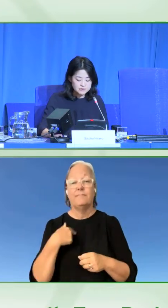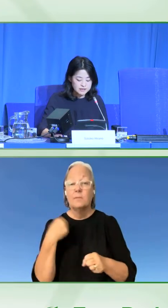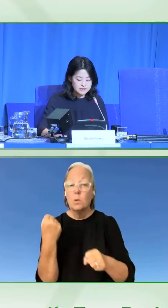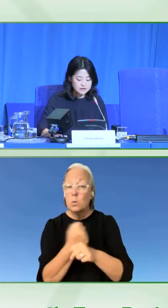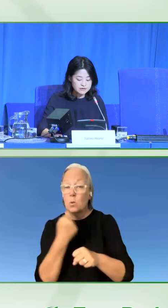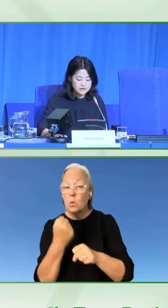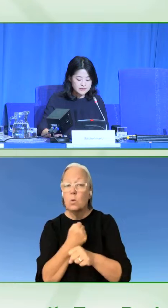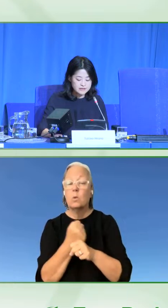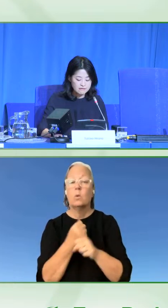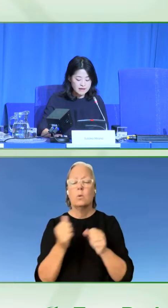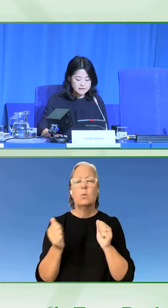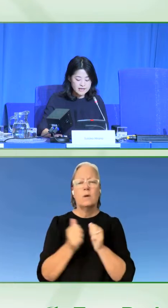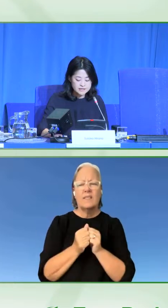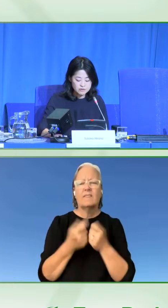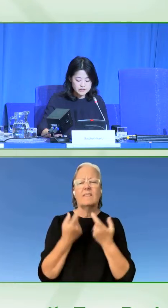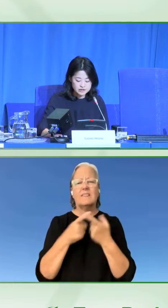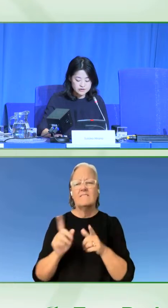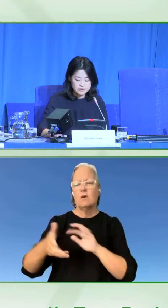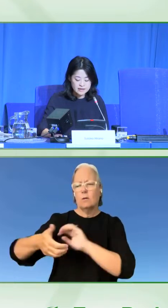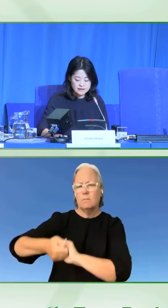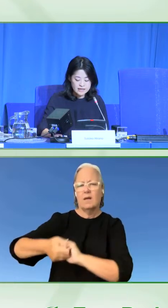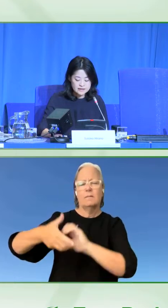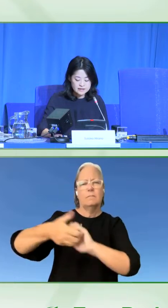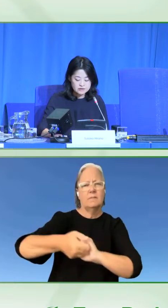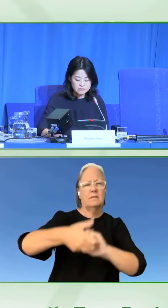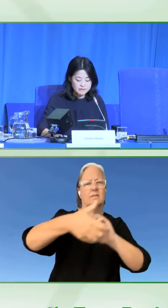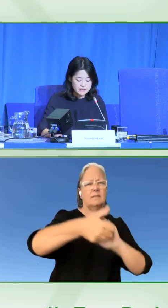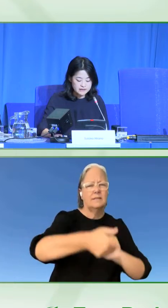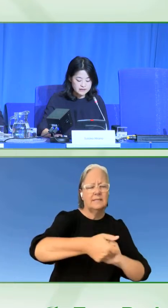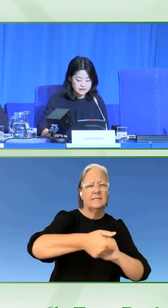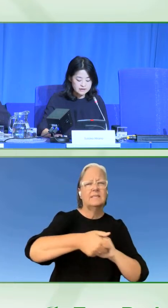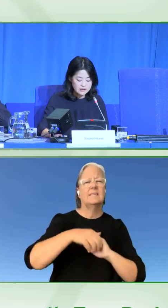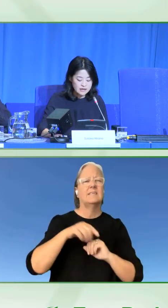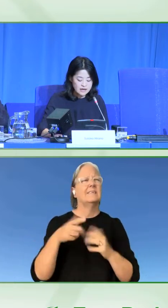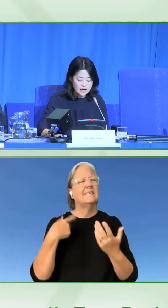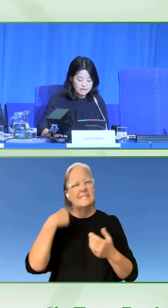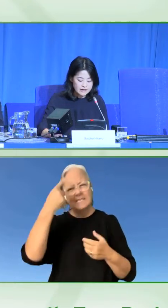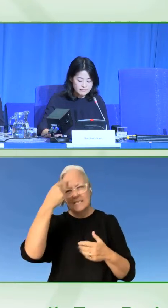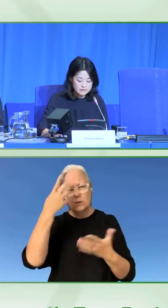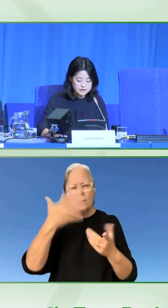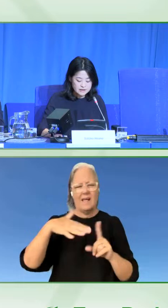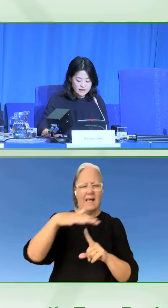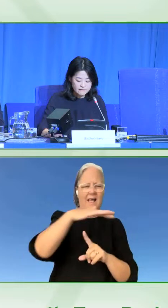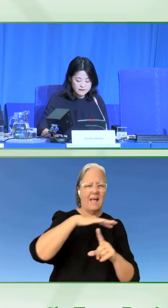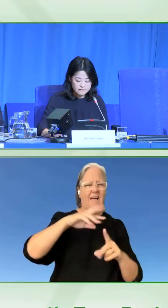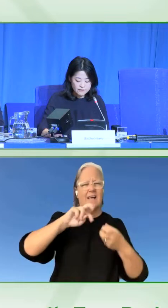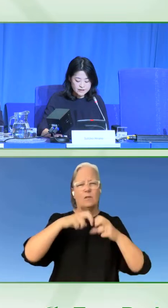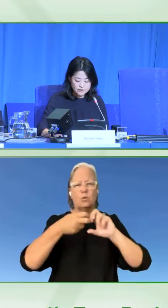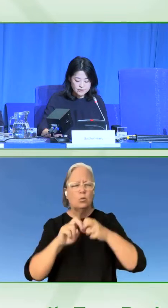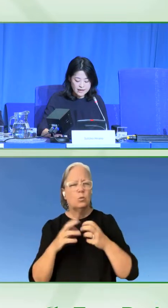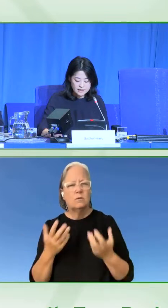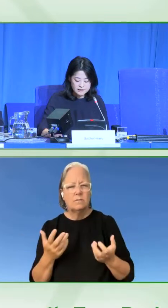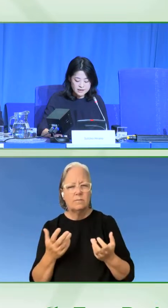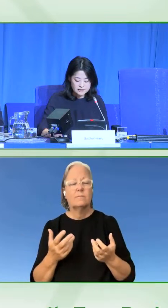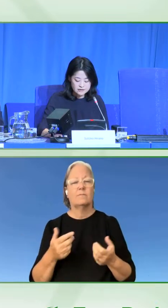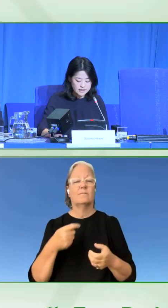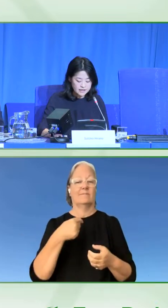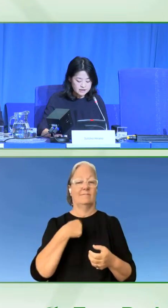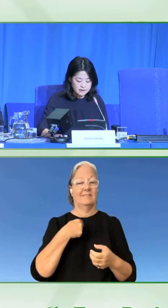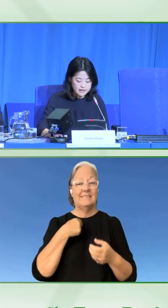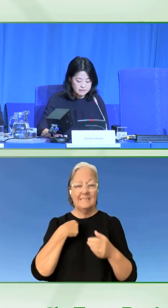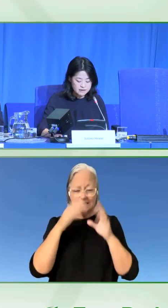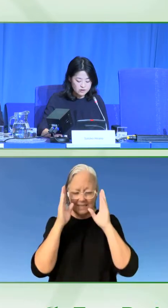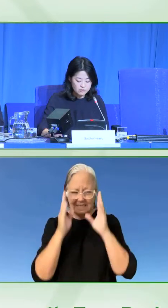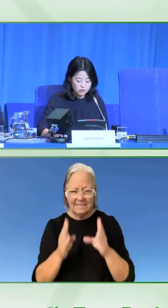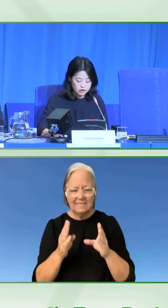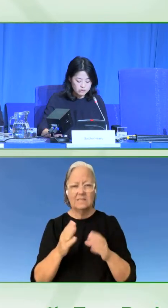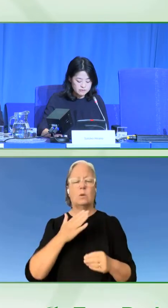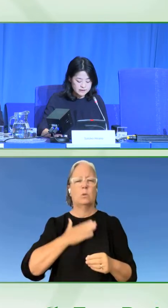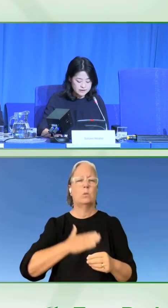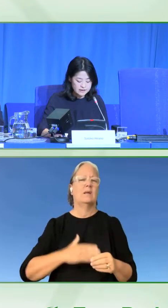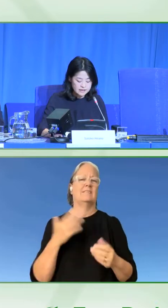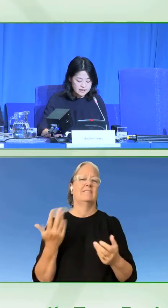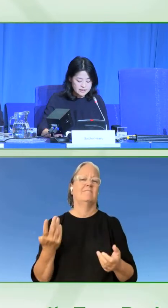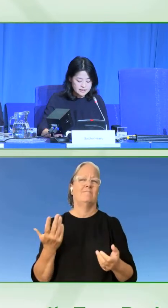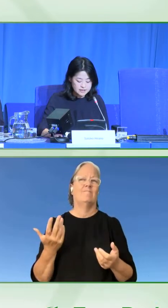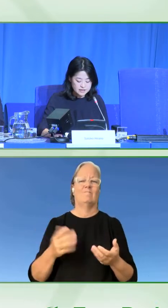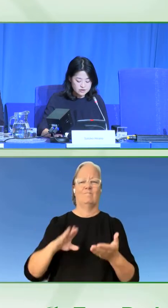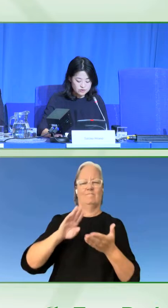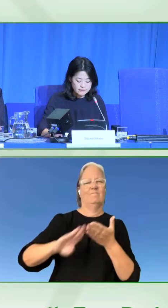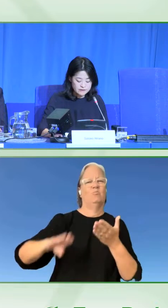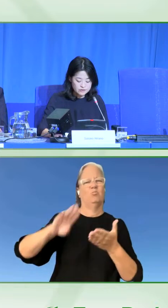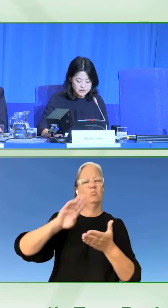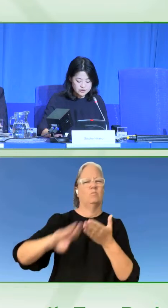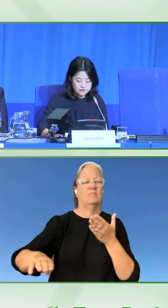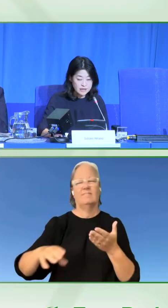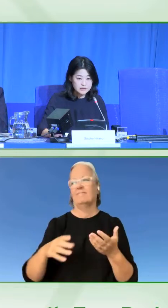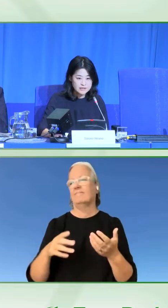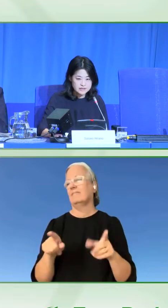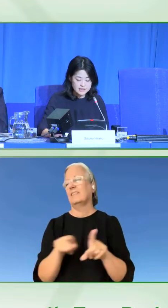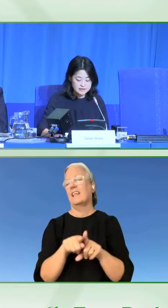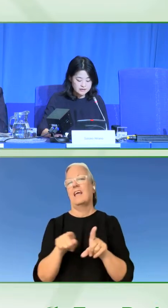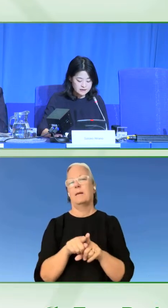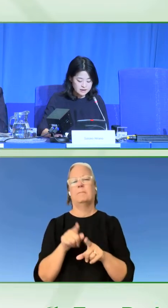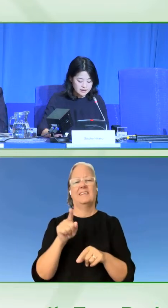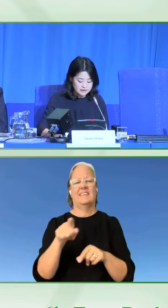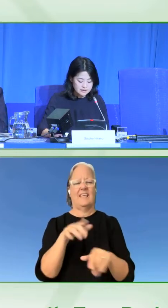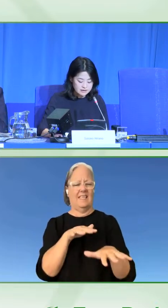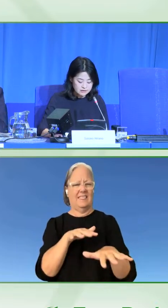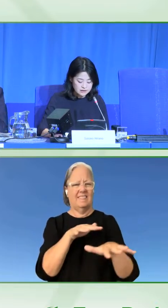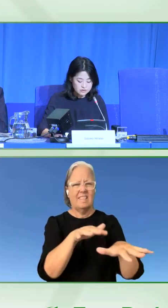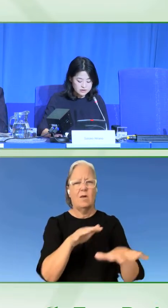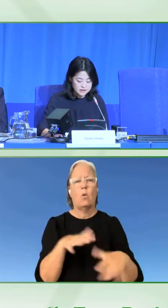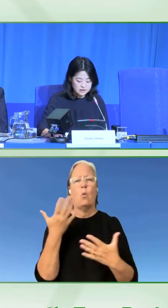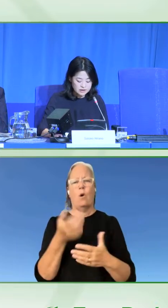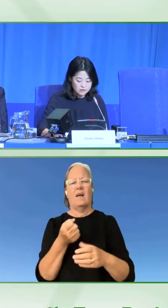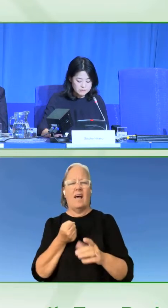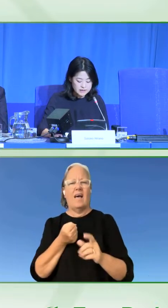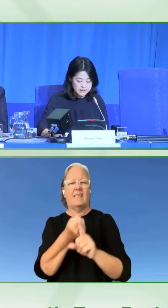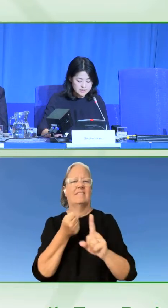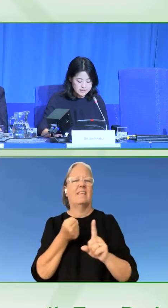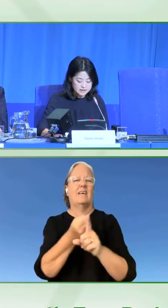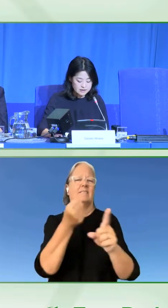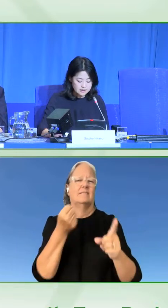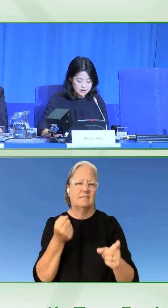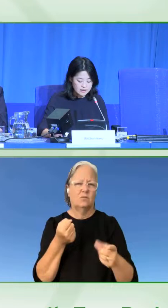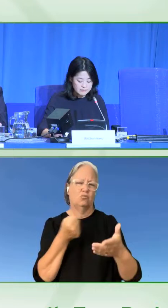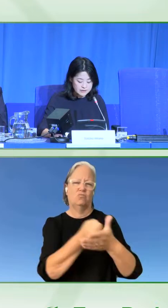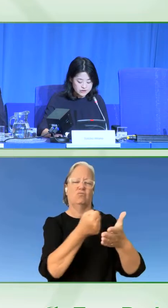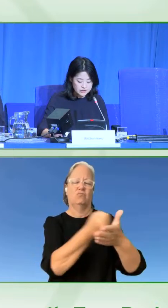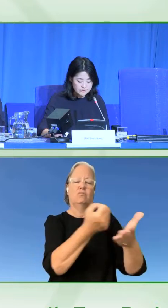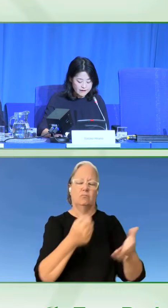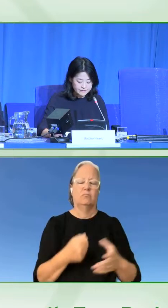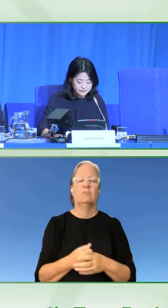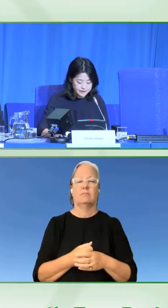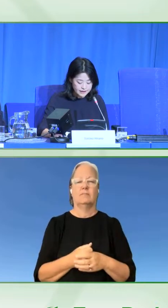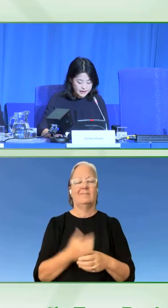Thank you for your commitment and thank you for your commitment to disability inclusion.